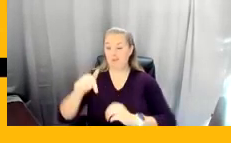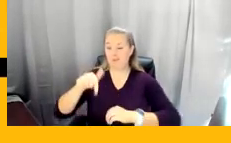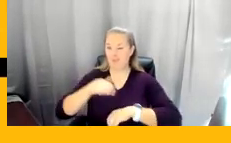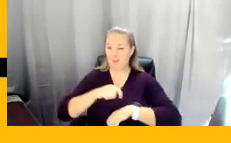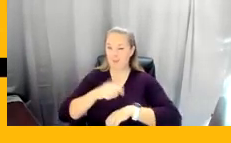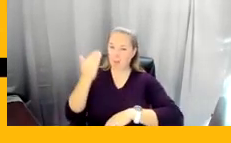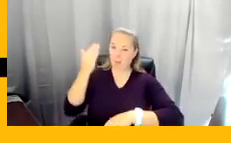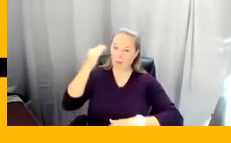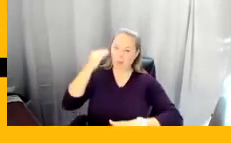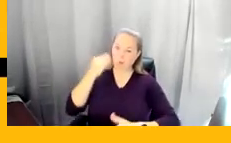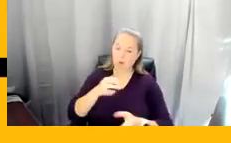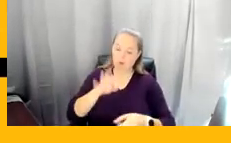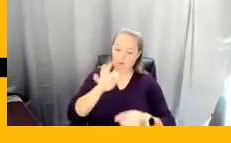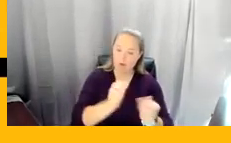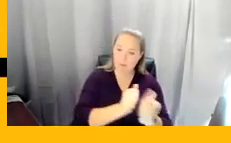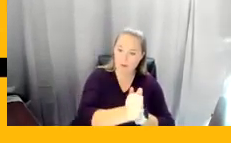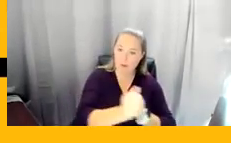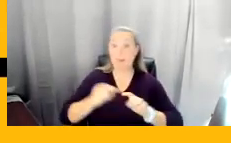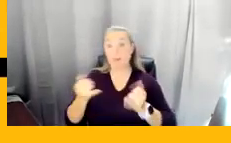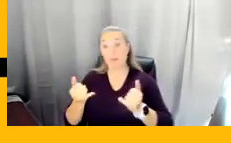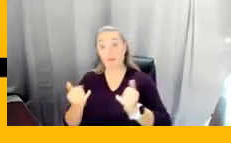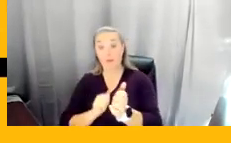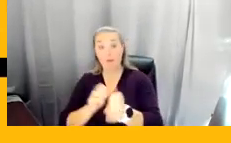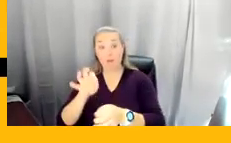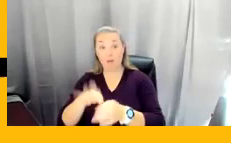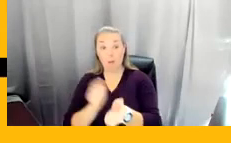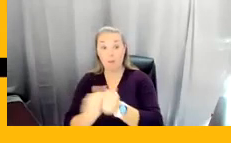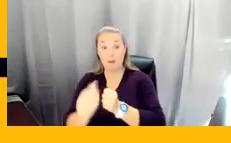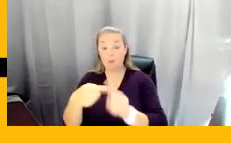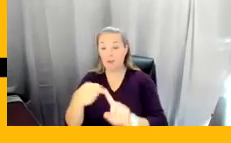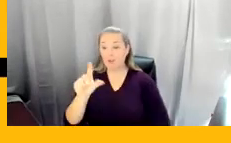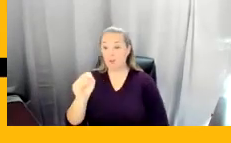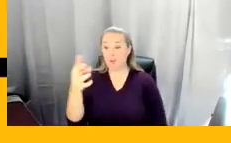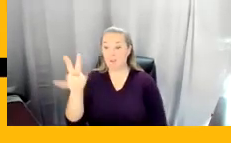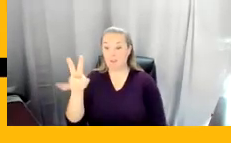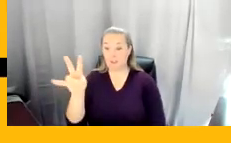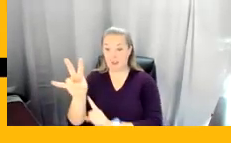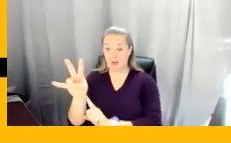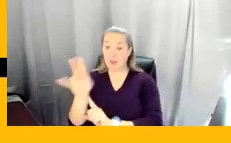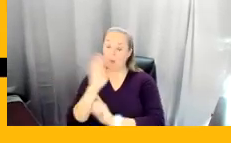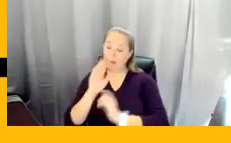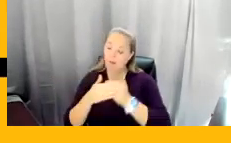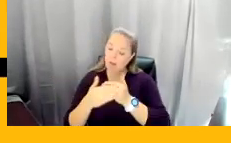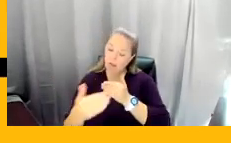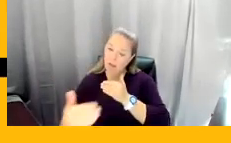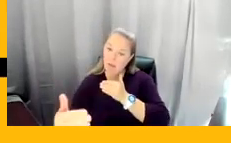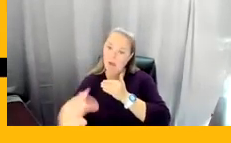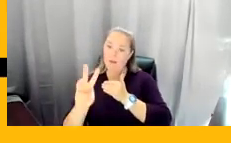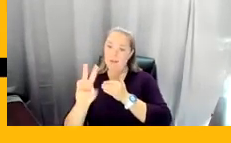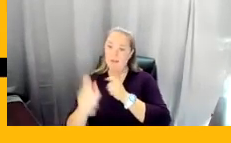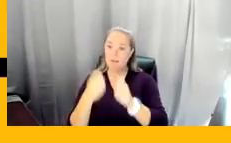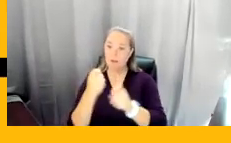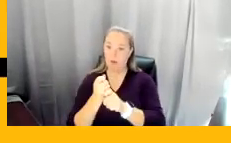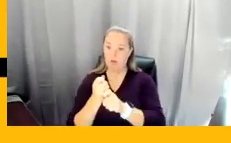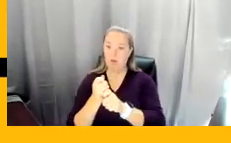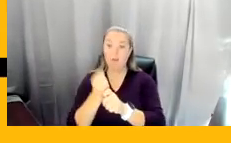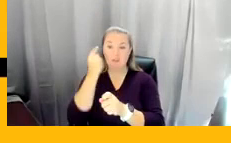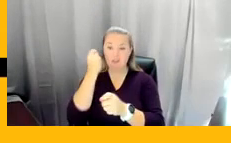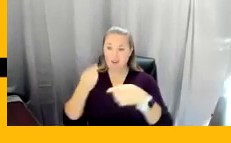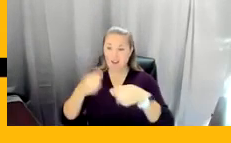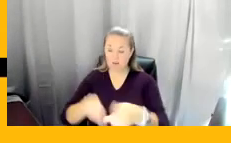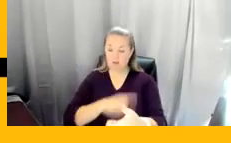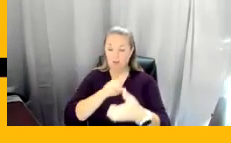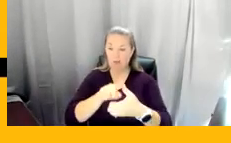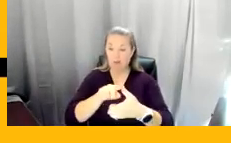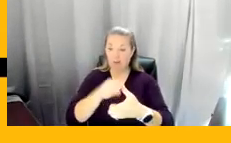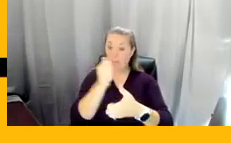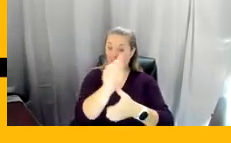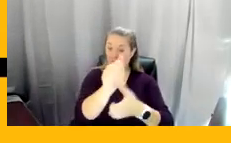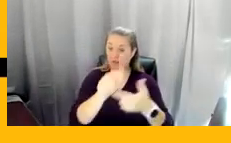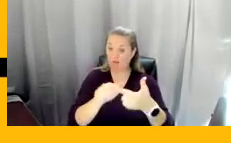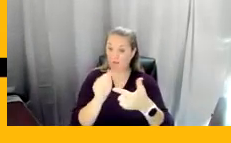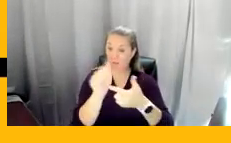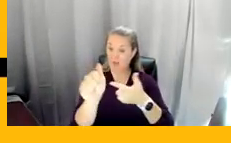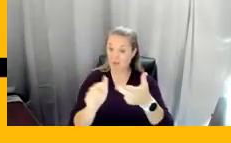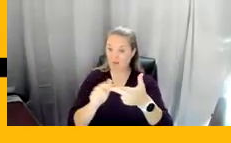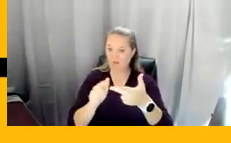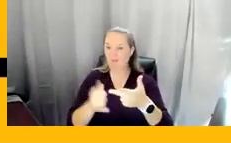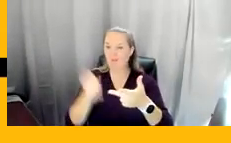THE NEXT SLIDE, PLEASE?